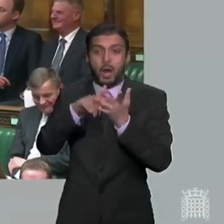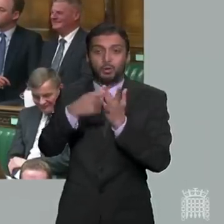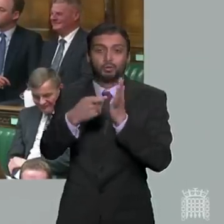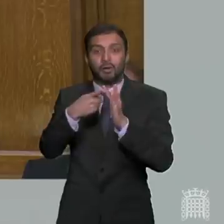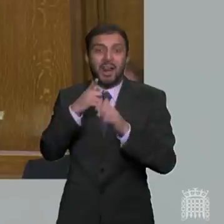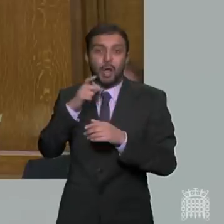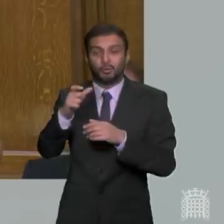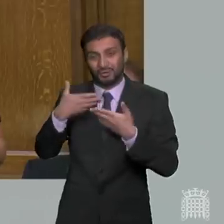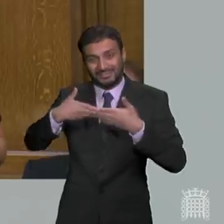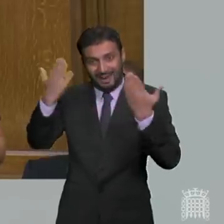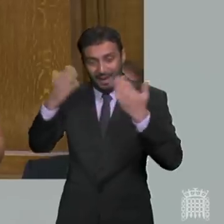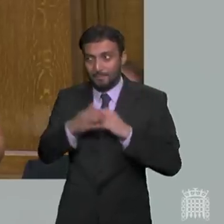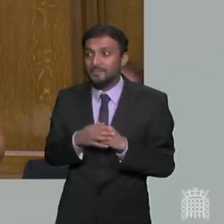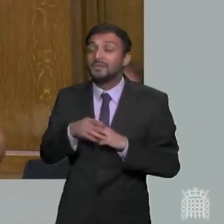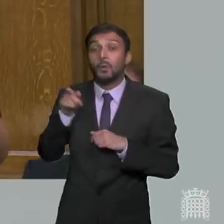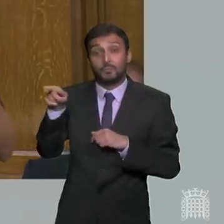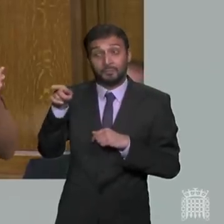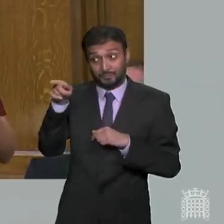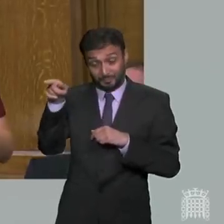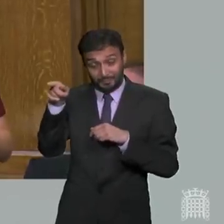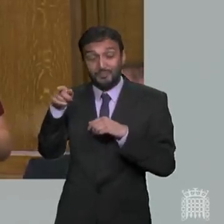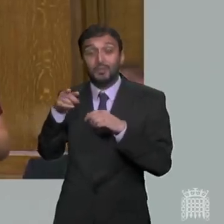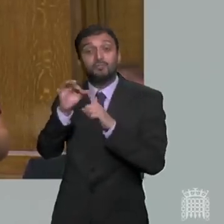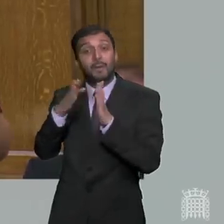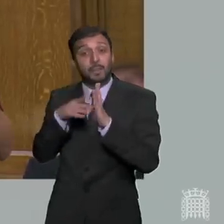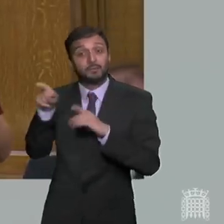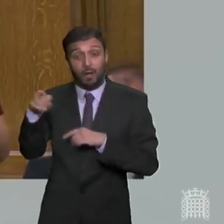Will the Prime Minister, although he represents a Yorkshire constituency, join me in welcoming